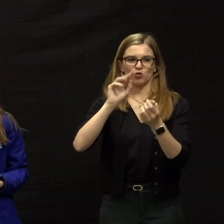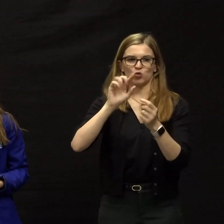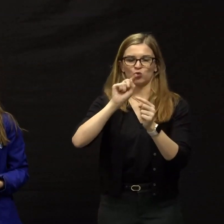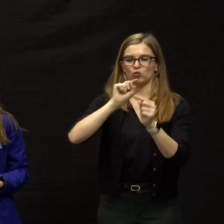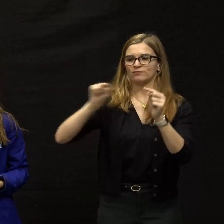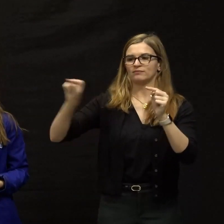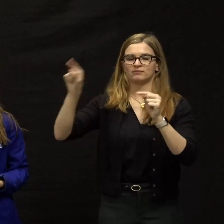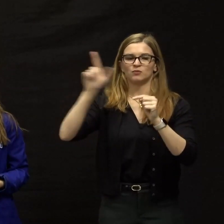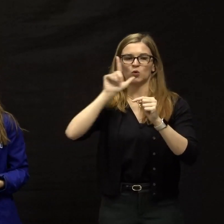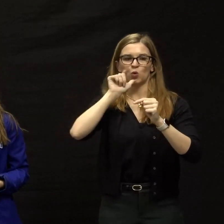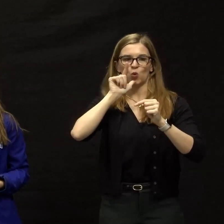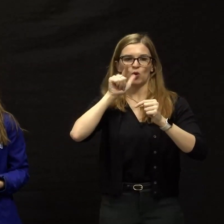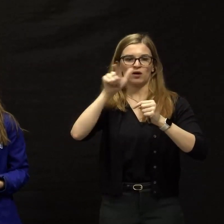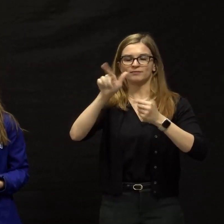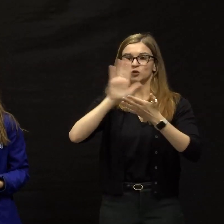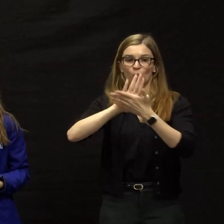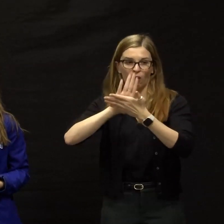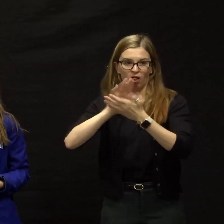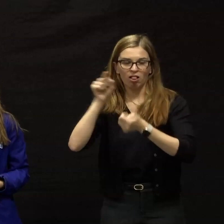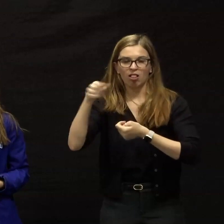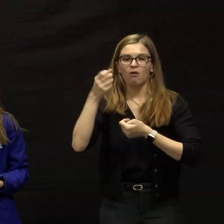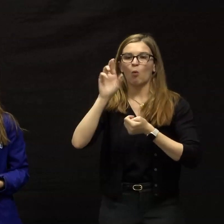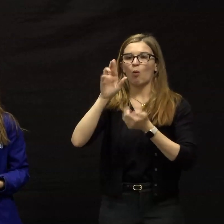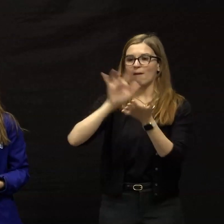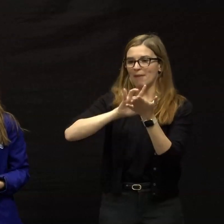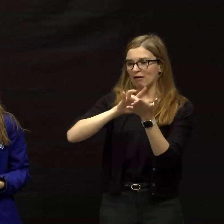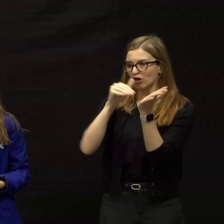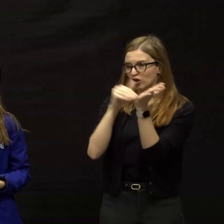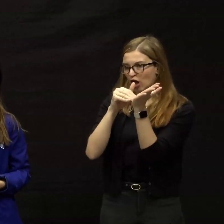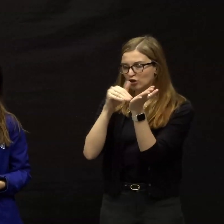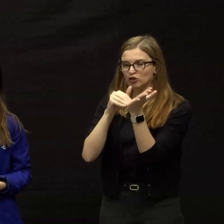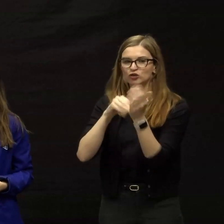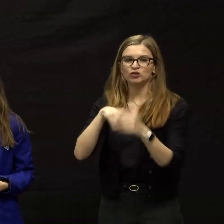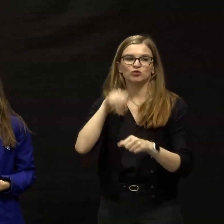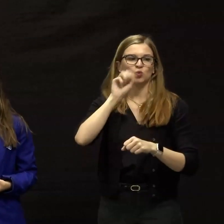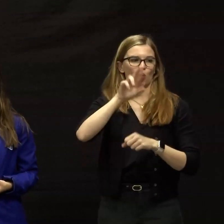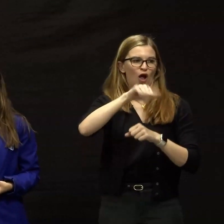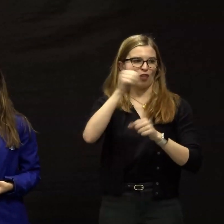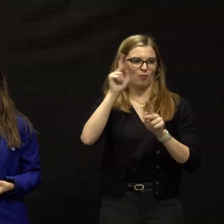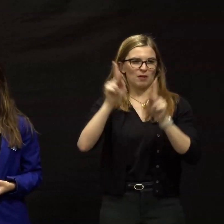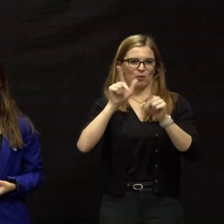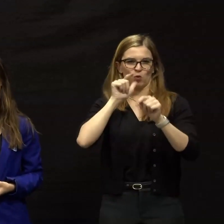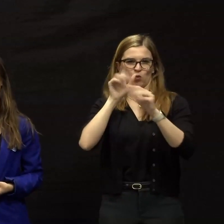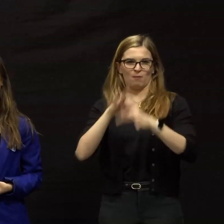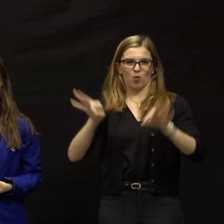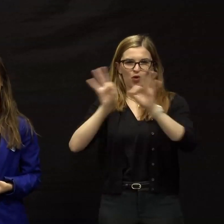then we will, we'll reach out to the school or perhaps their medical doctor,